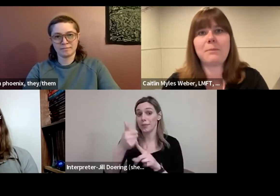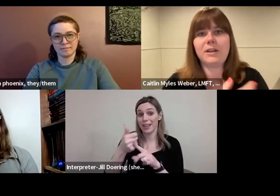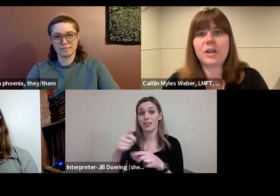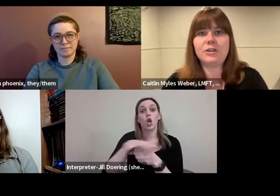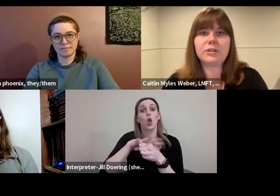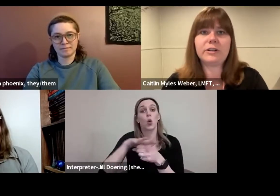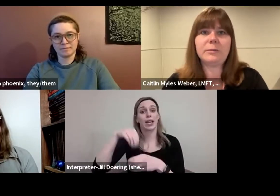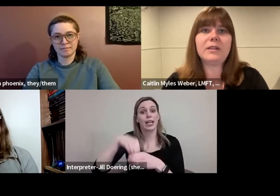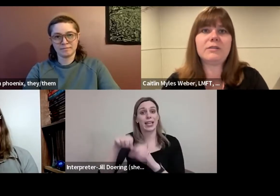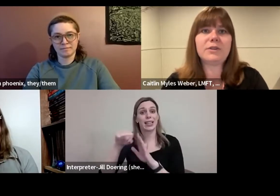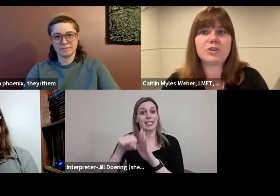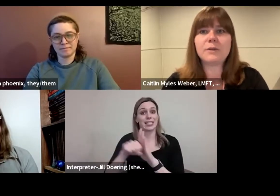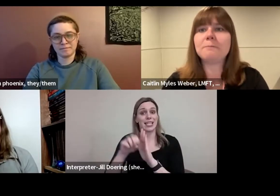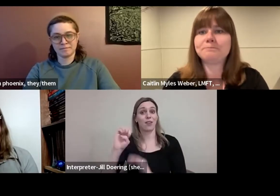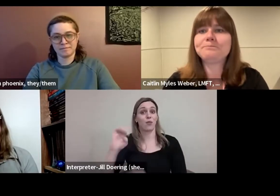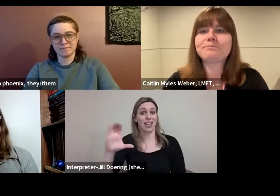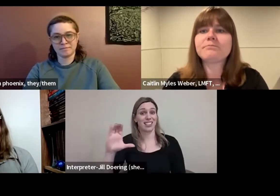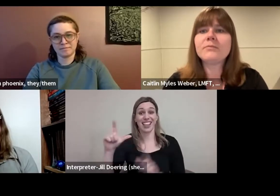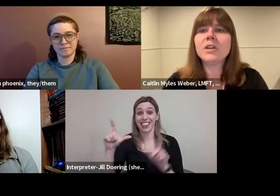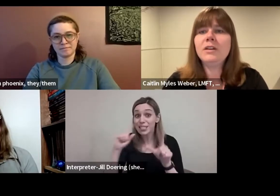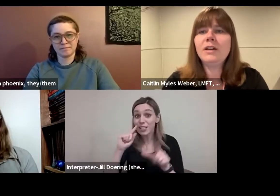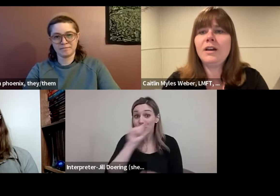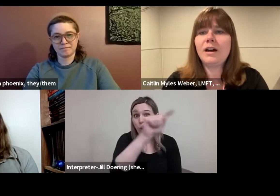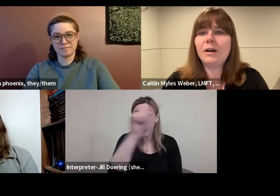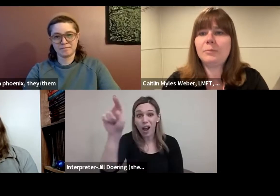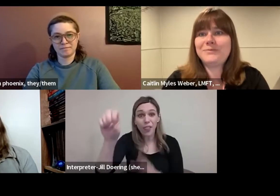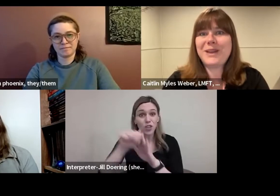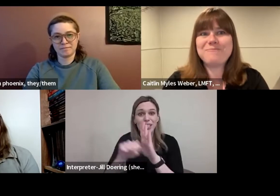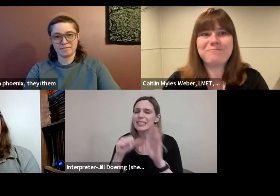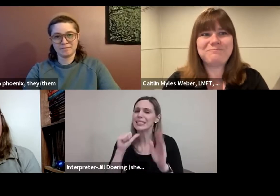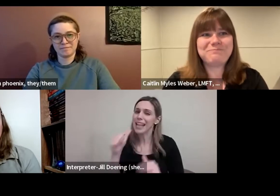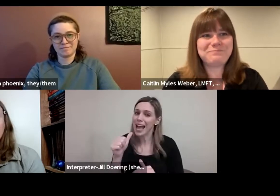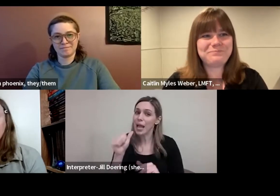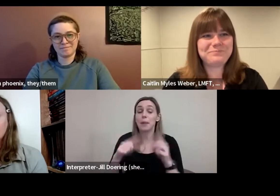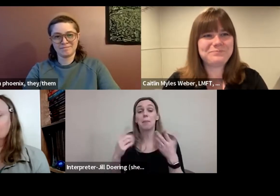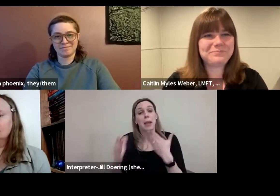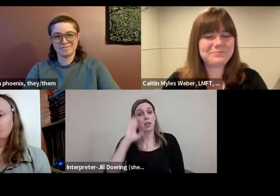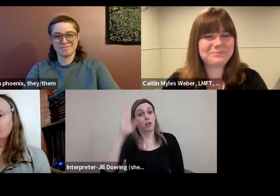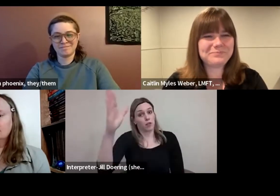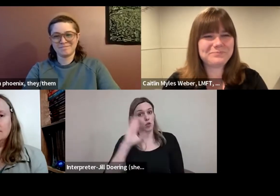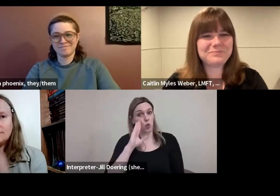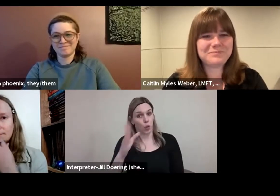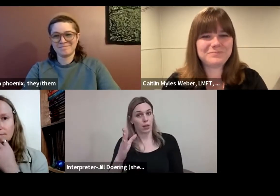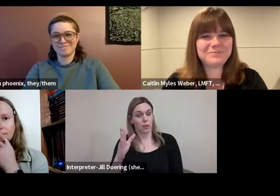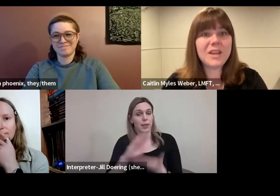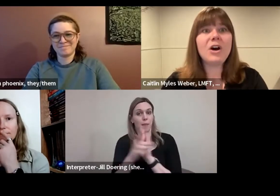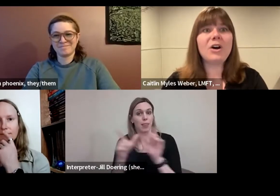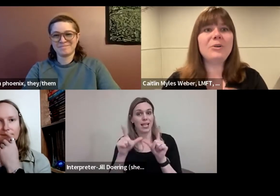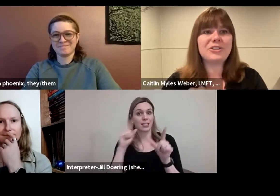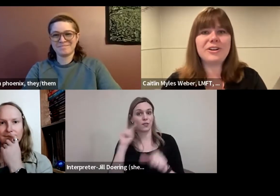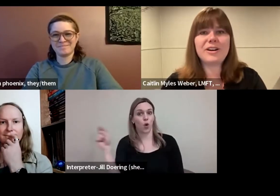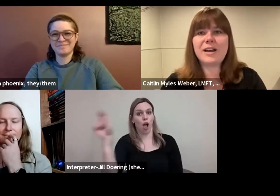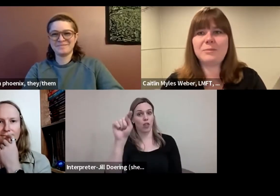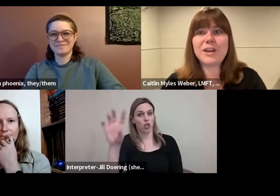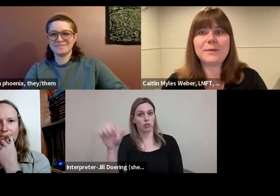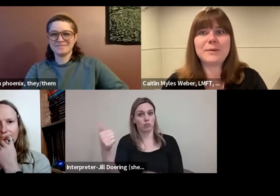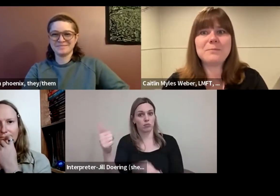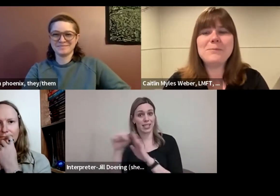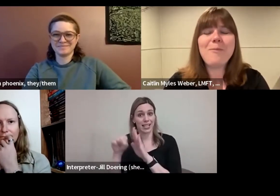That may change a little bit in the future. Thank you. Yeah. You wanna pick somebody else to go next? Oh sure, Jasmine.